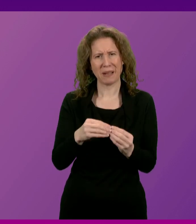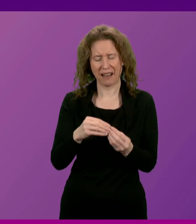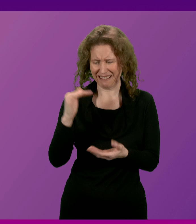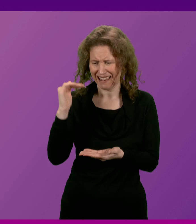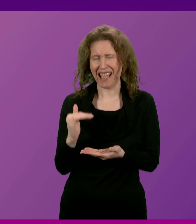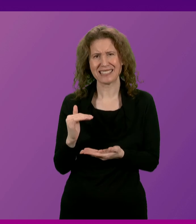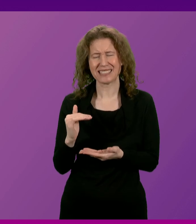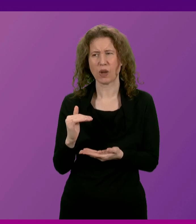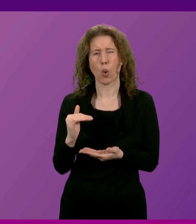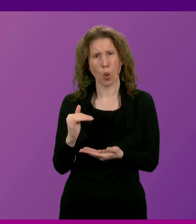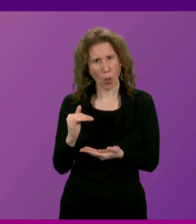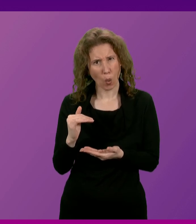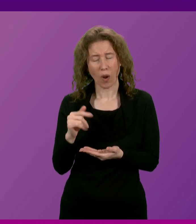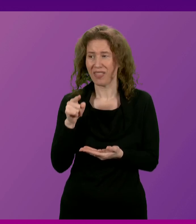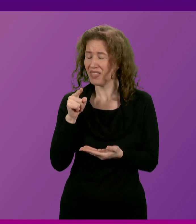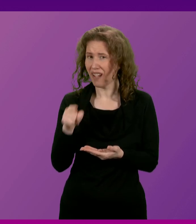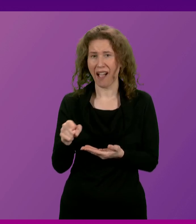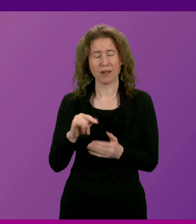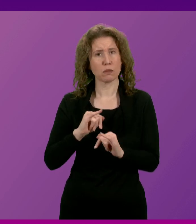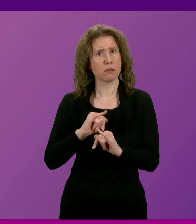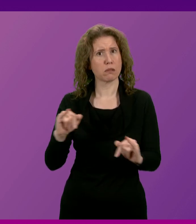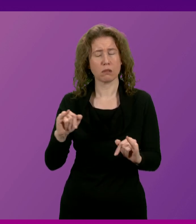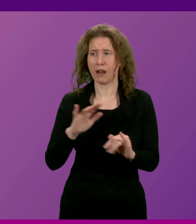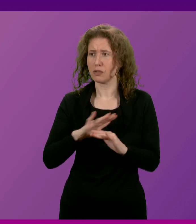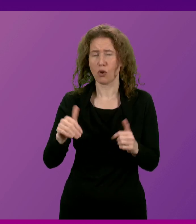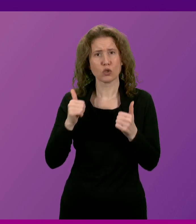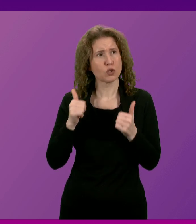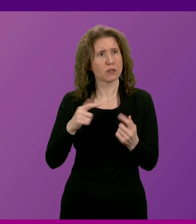which would be wholly and completely reckless for our public services.